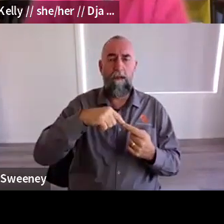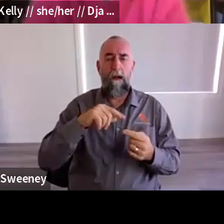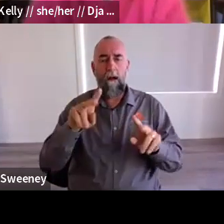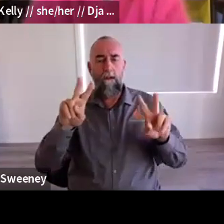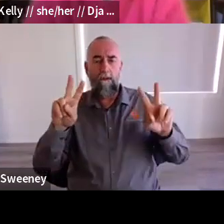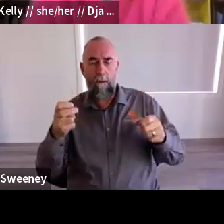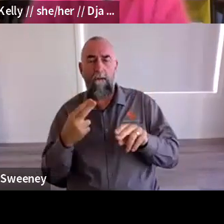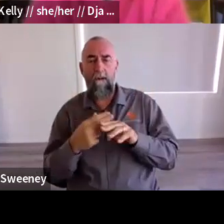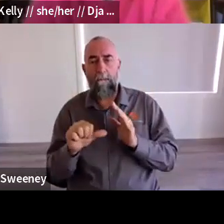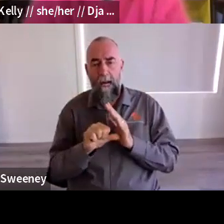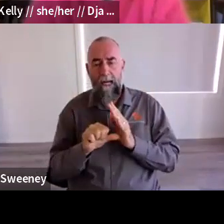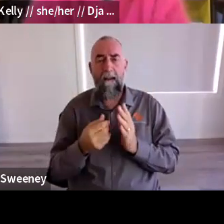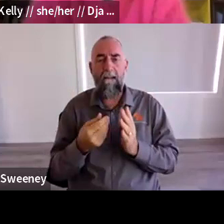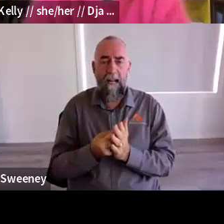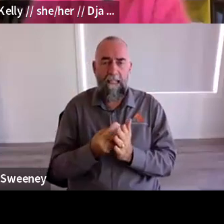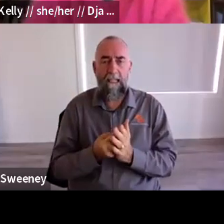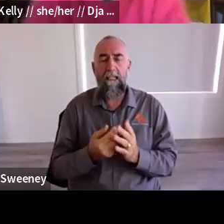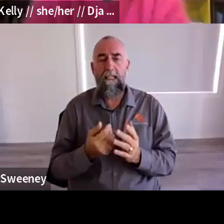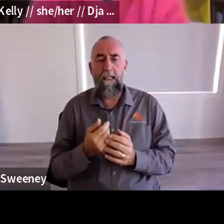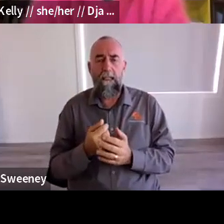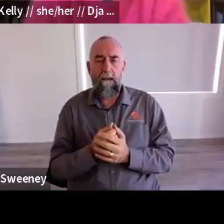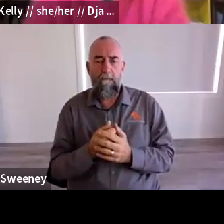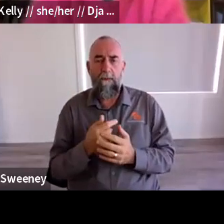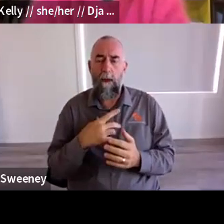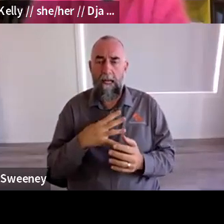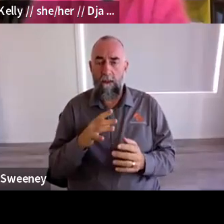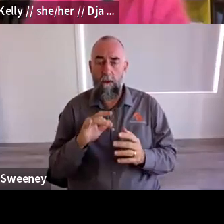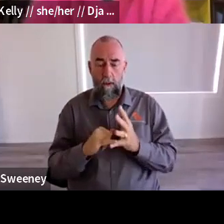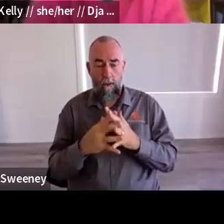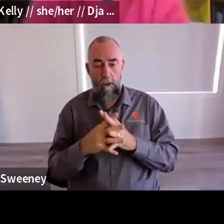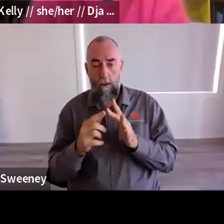sometimes. In a way. Consuming less and slowing down. I know it's easy to say,